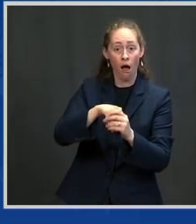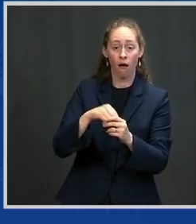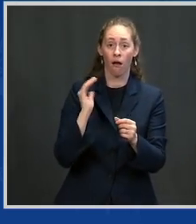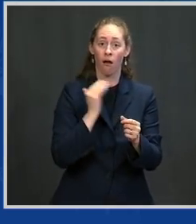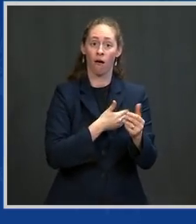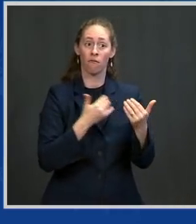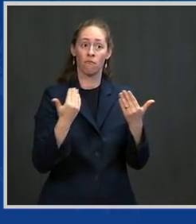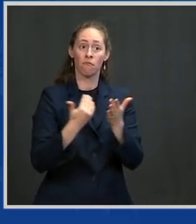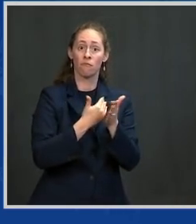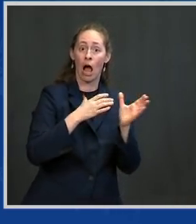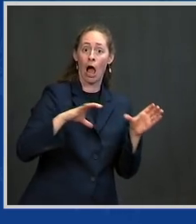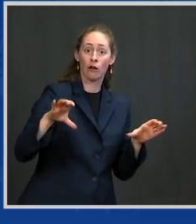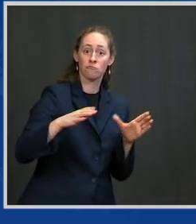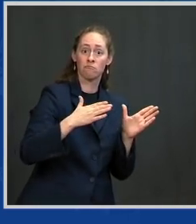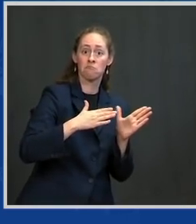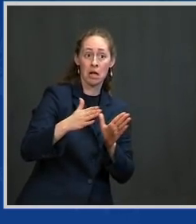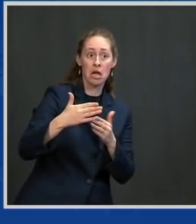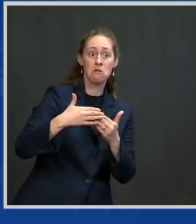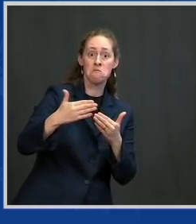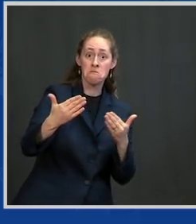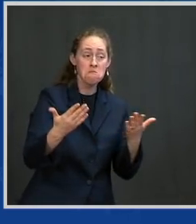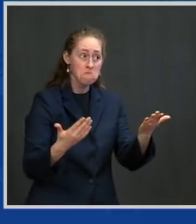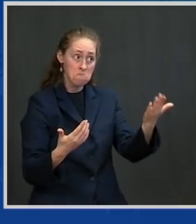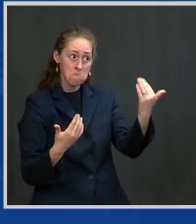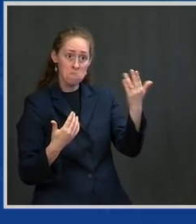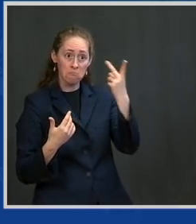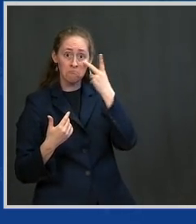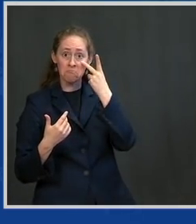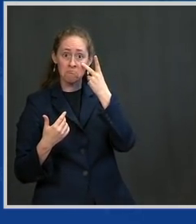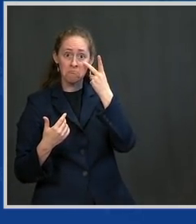In the meantime, we will do all that we can to pu- --